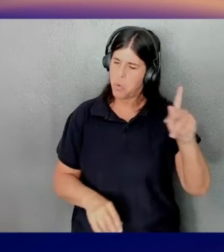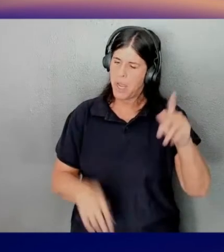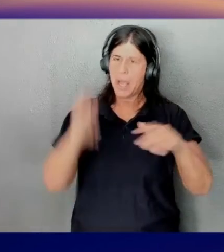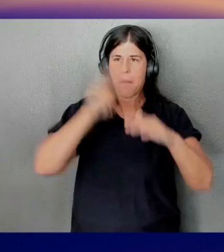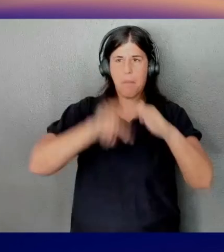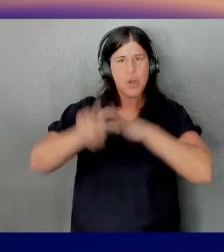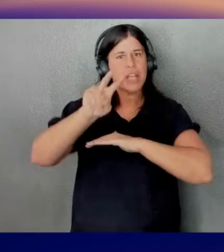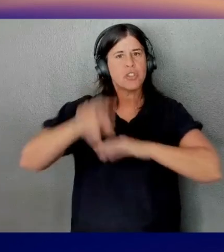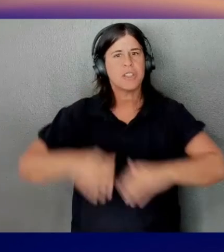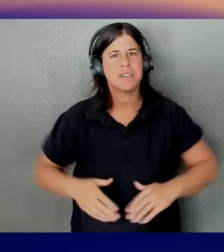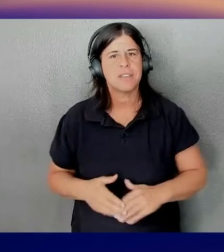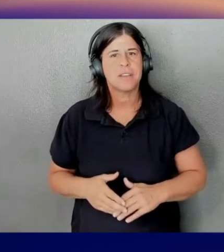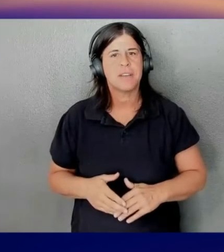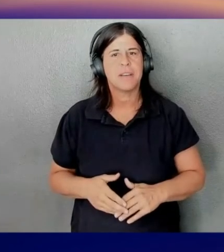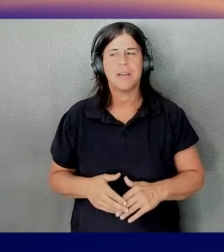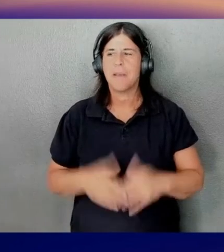Yes, so let's generate some predictions.